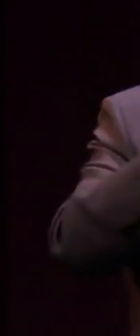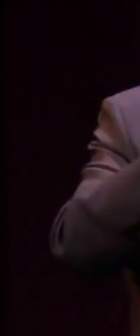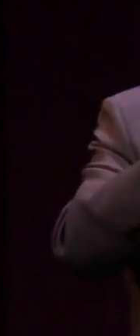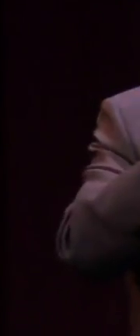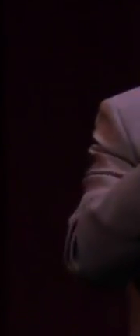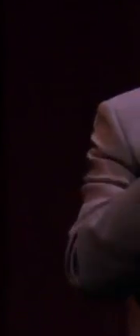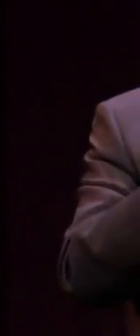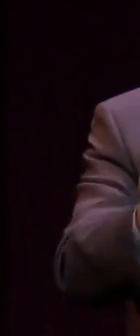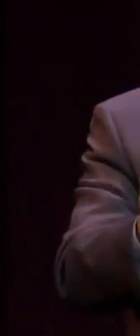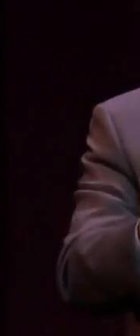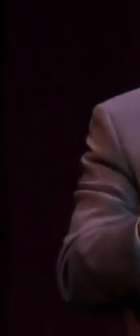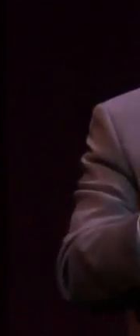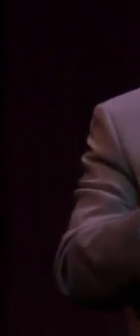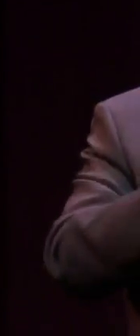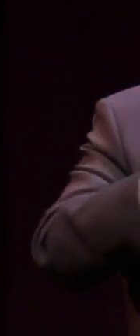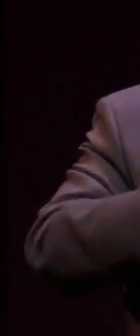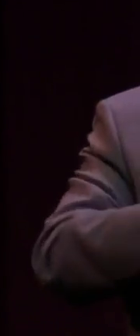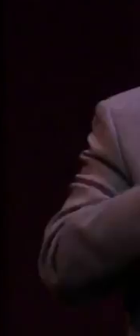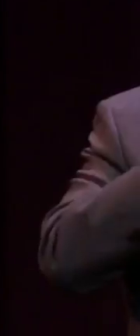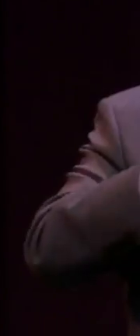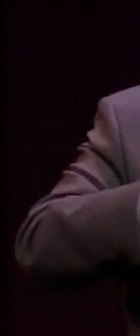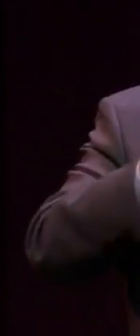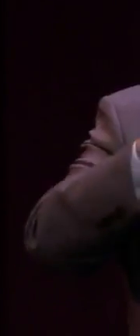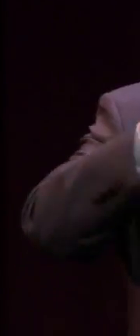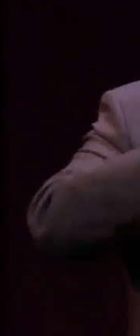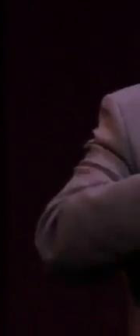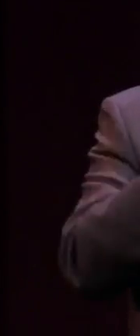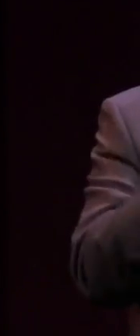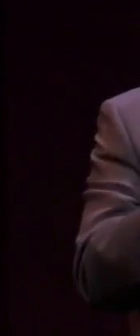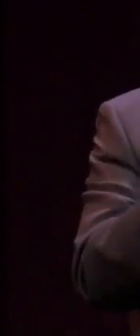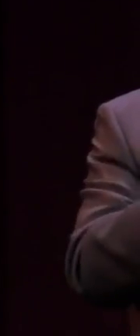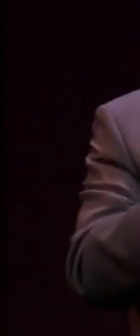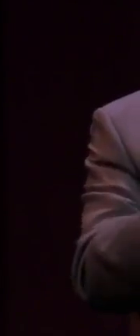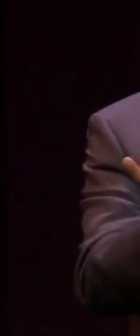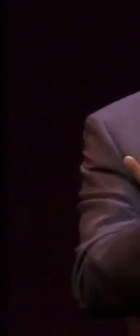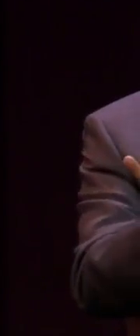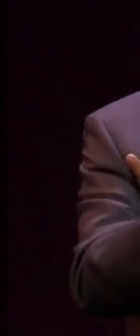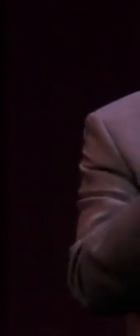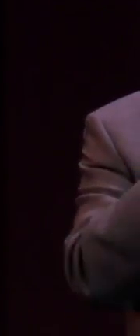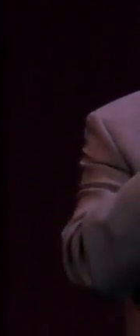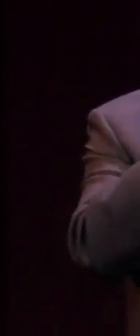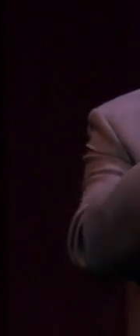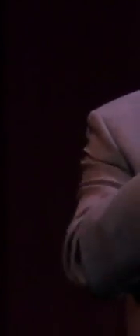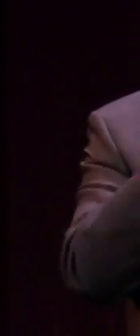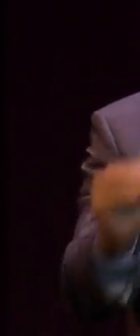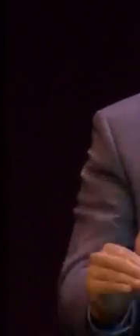AND WE WERE FOUNDED IN 1929. OUR MISSION IS TO ADVANCE THE